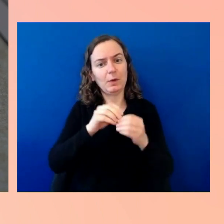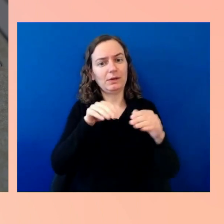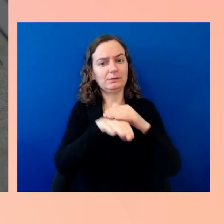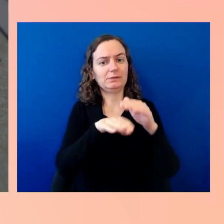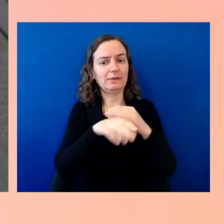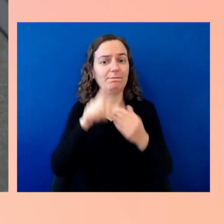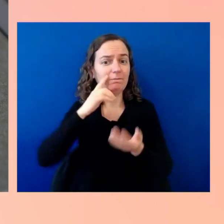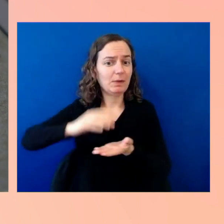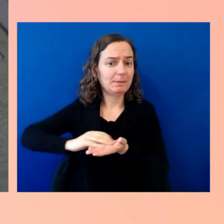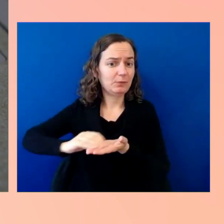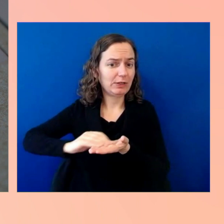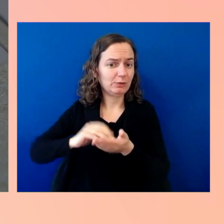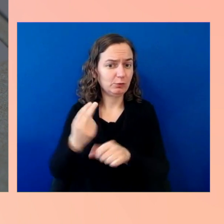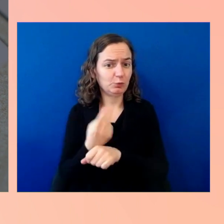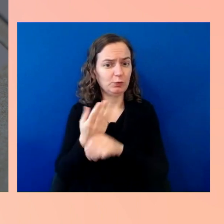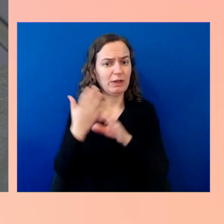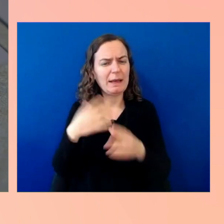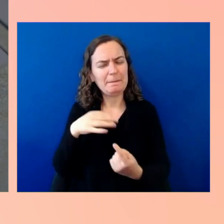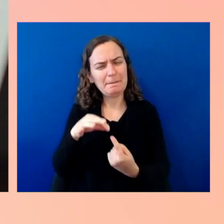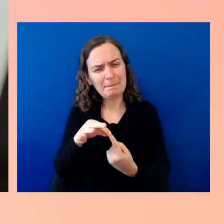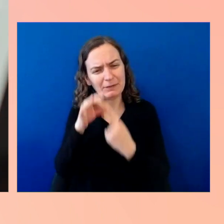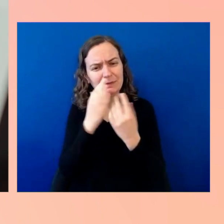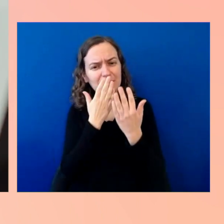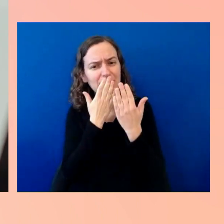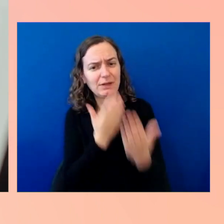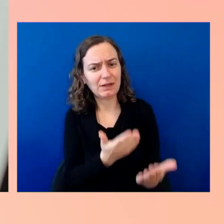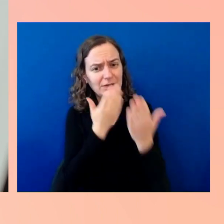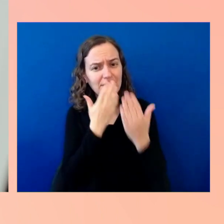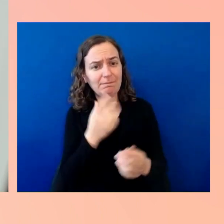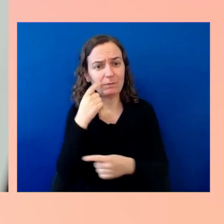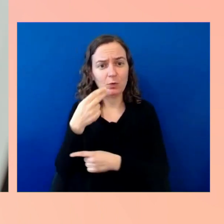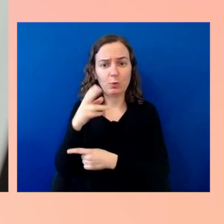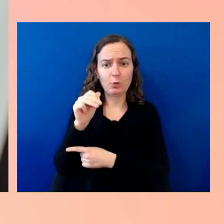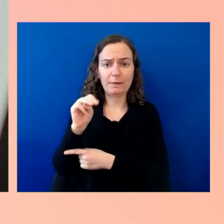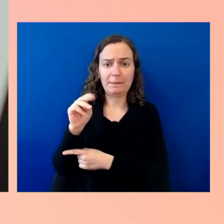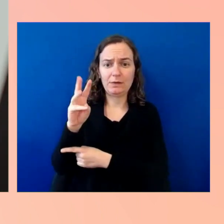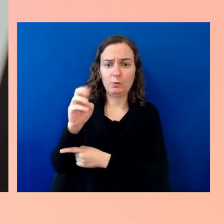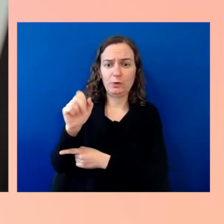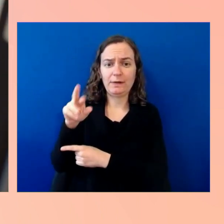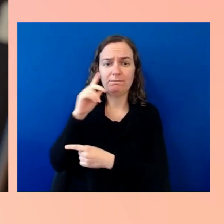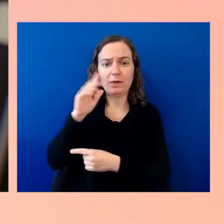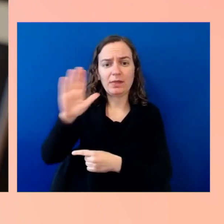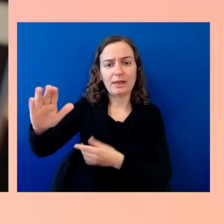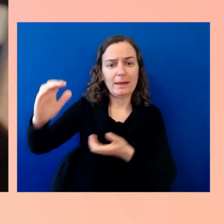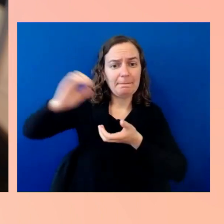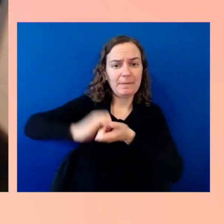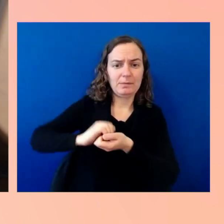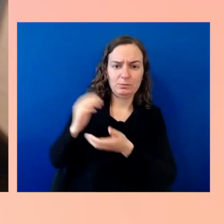Humanware for their partnership in bringing three devices to the design for Surface family of accessories.